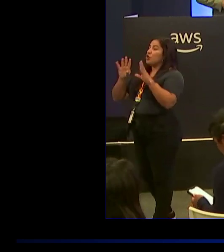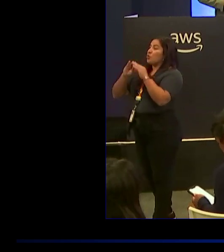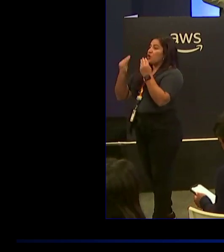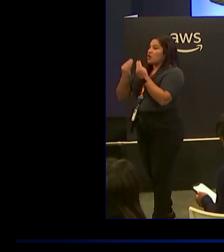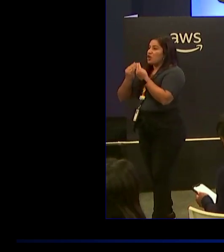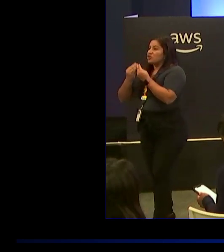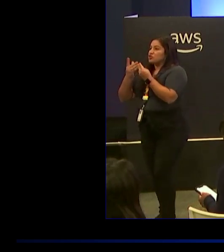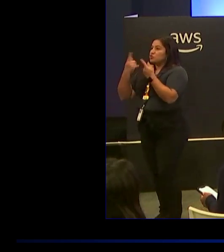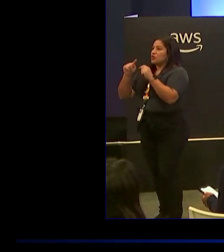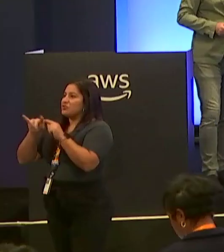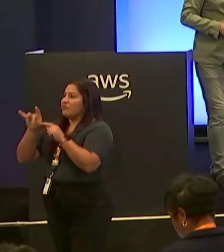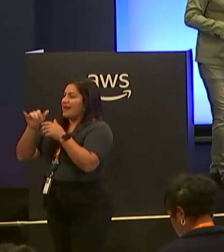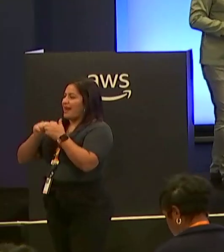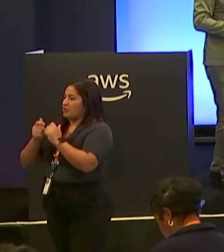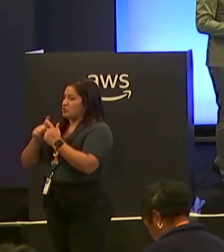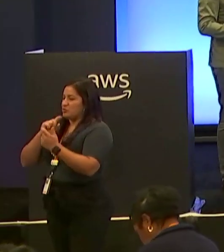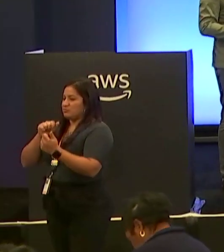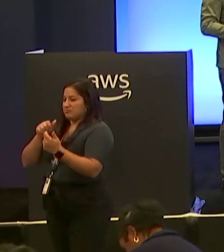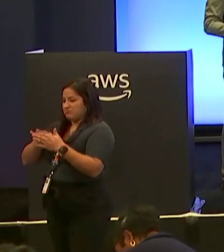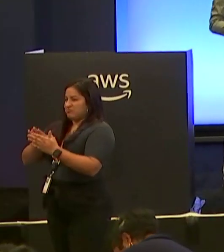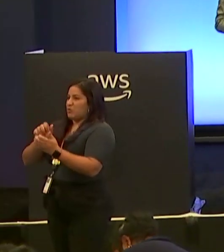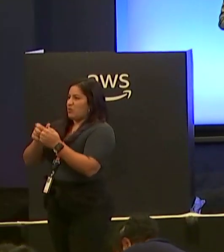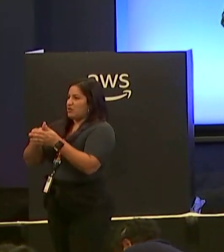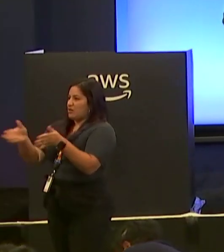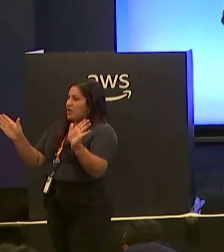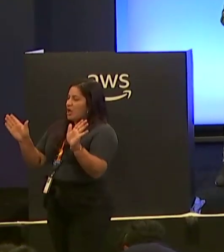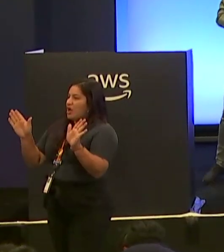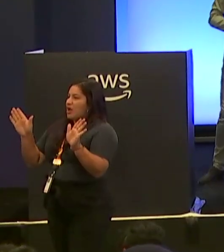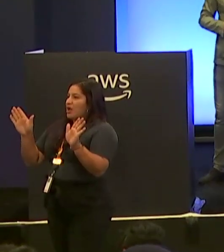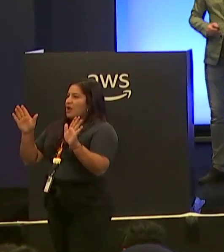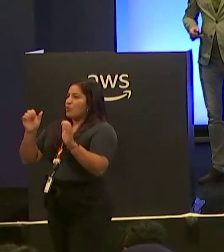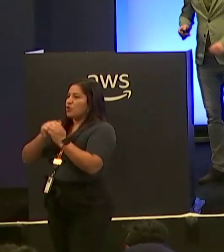to include the benefits and unique offerings